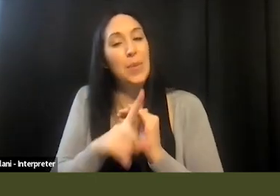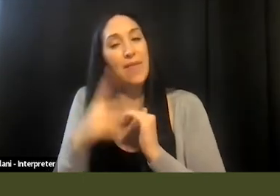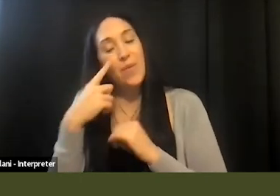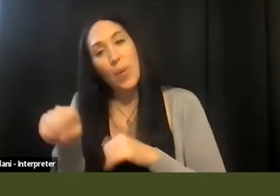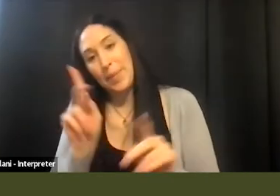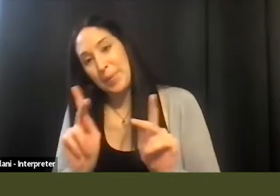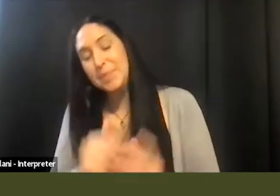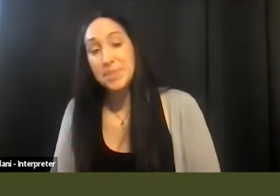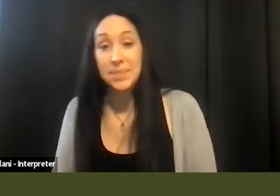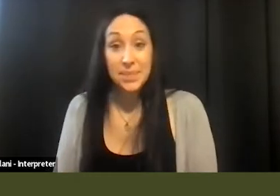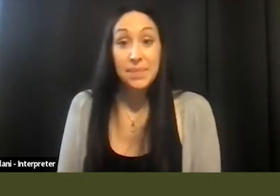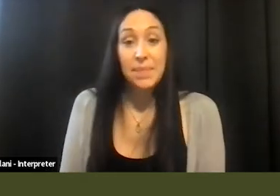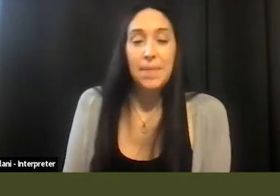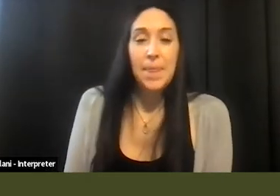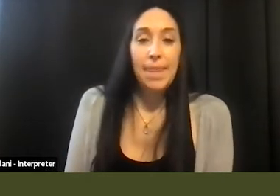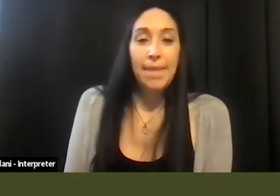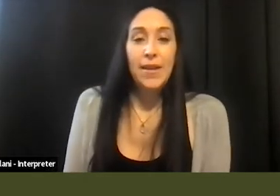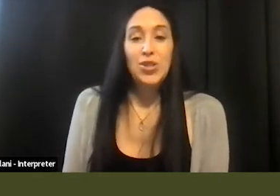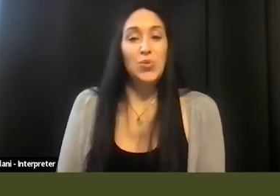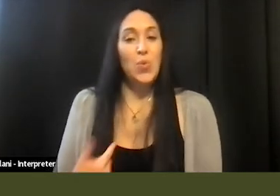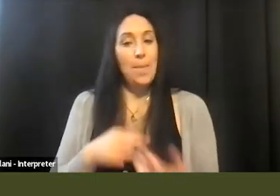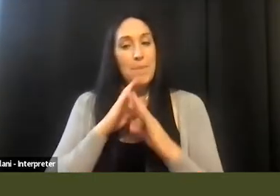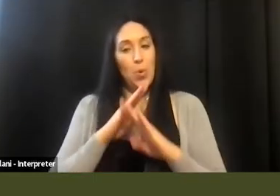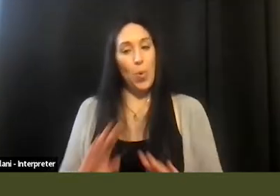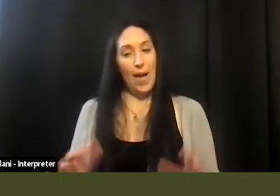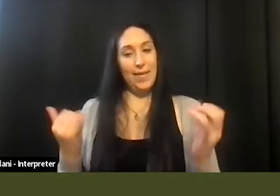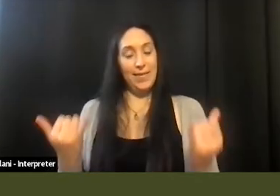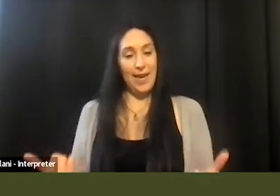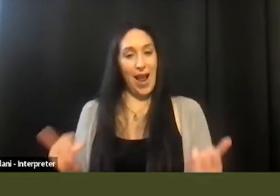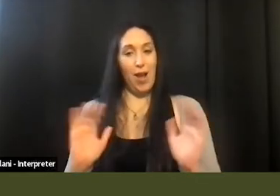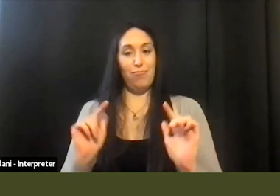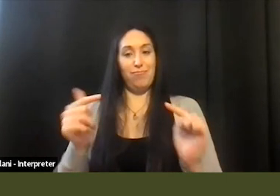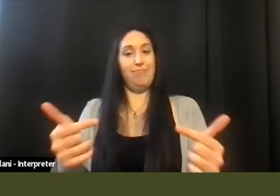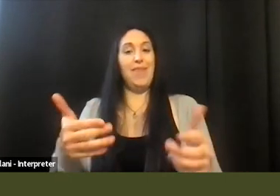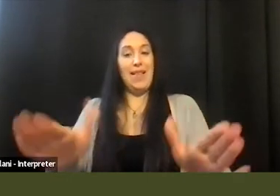So I'm gonna be quiet for a few minutes and let everybody fill out the survey.